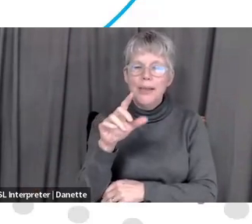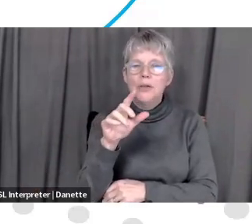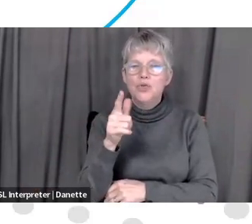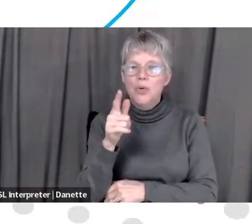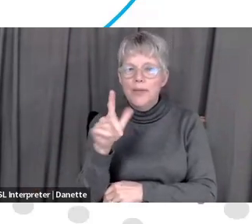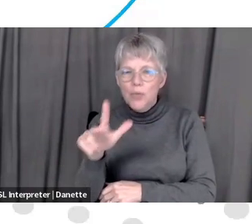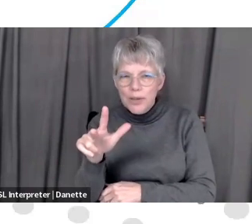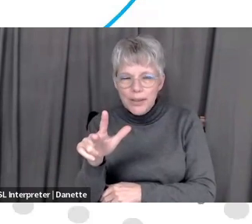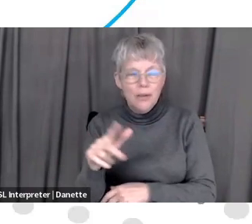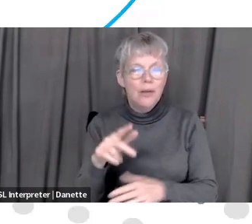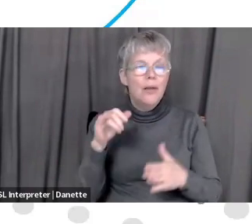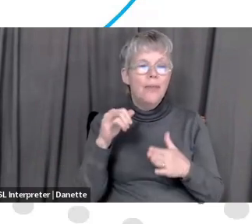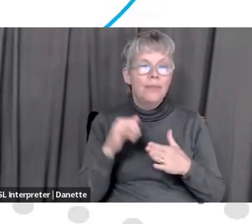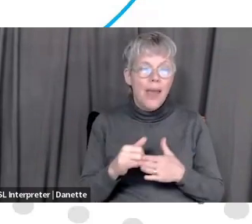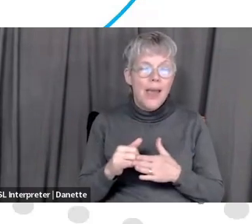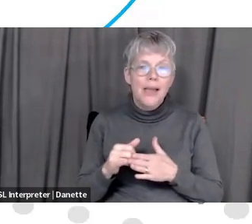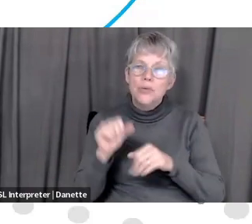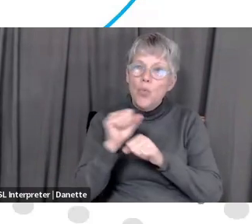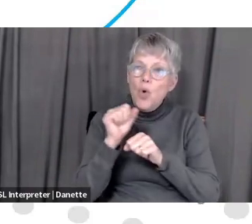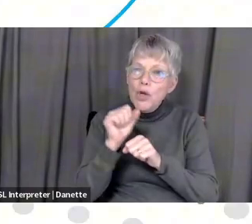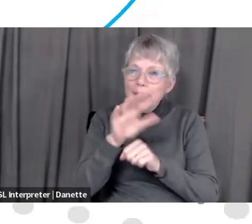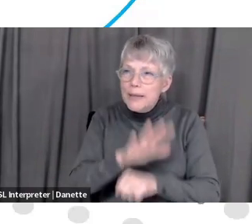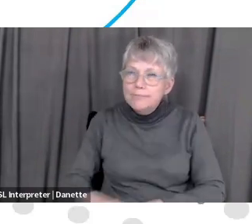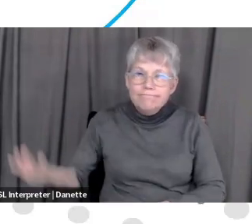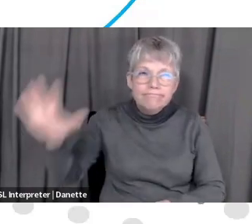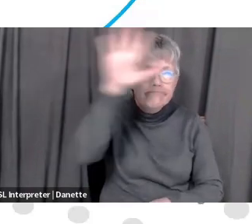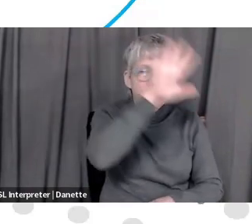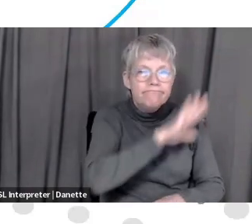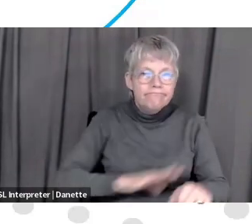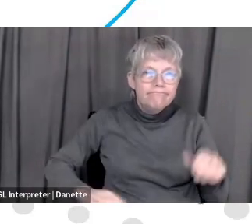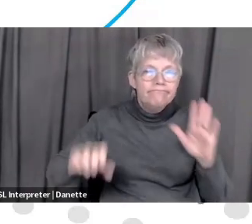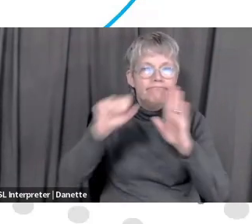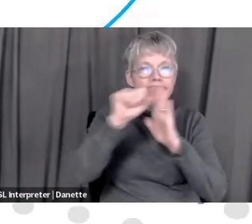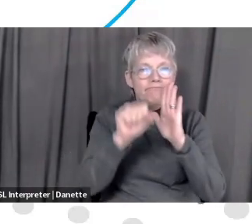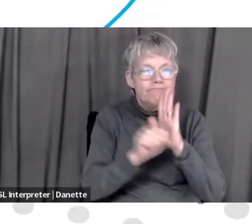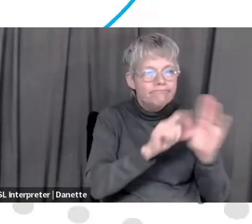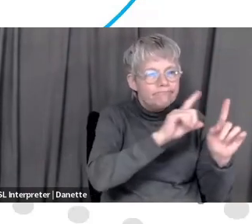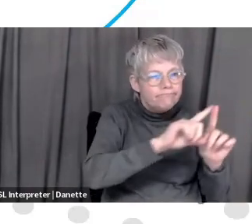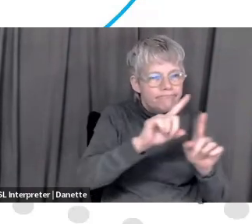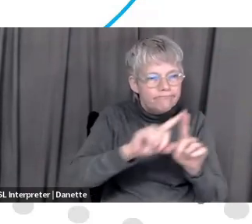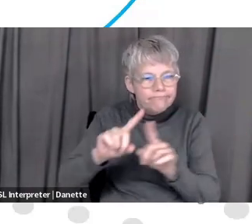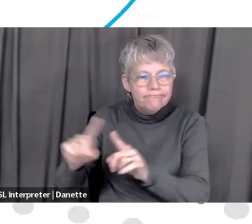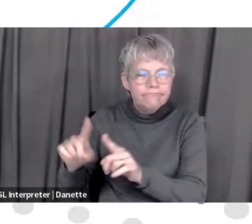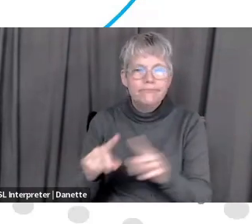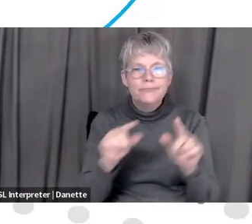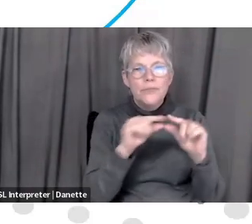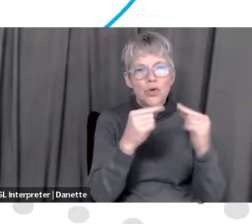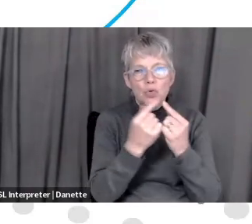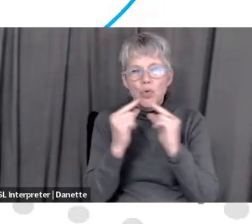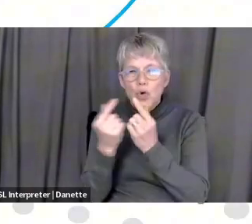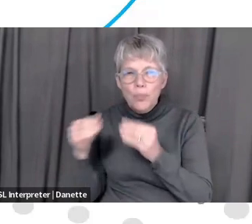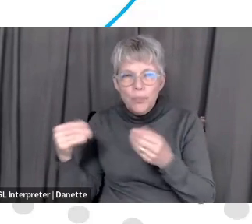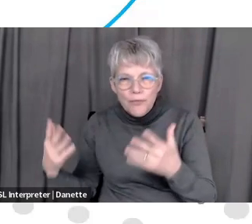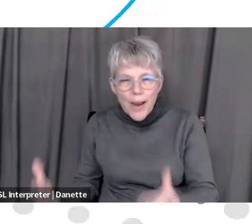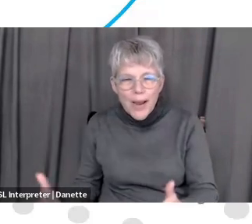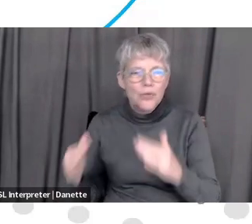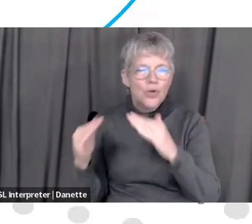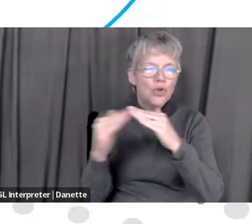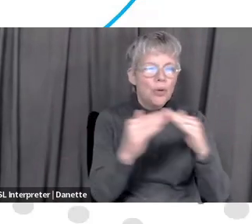This does include working across the state with various different groups and agencies and providers and community organizations.